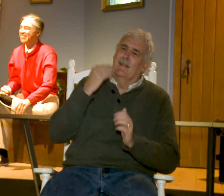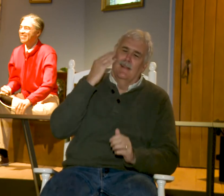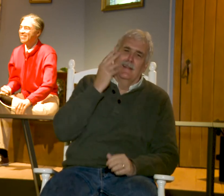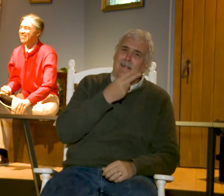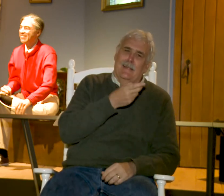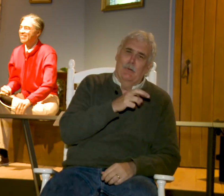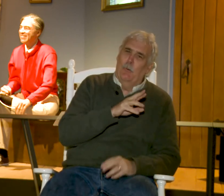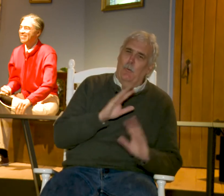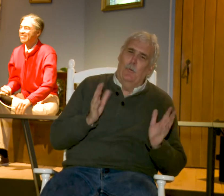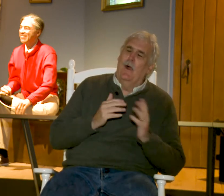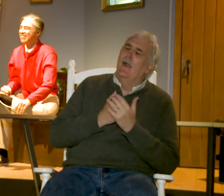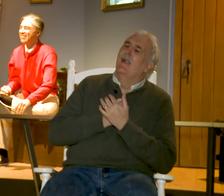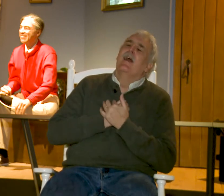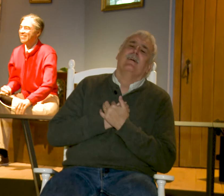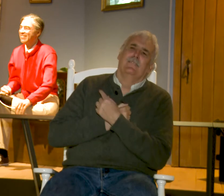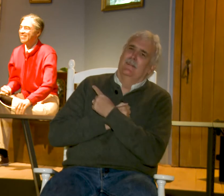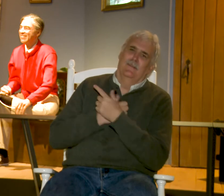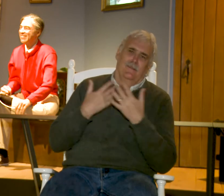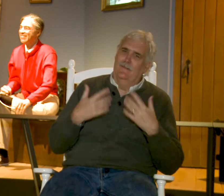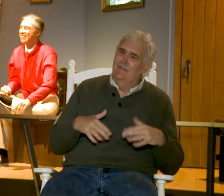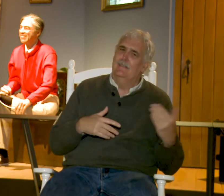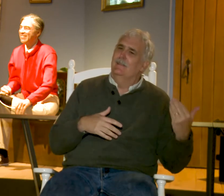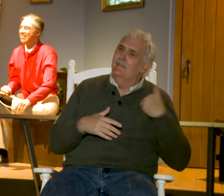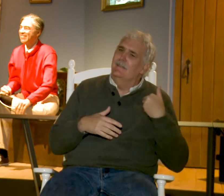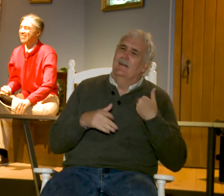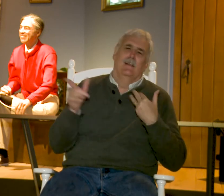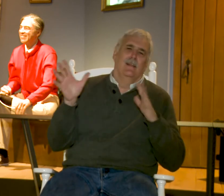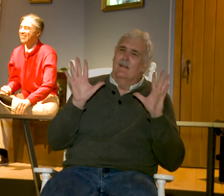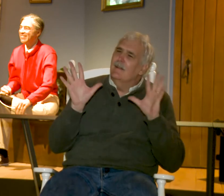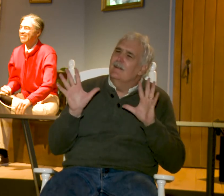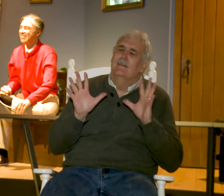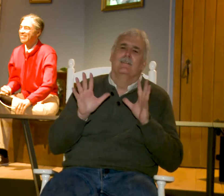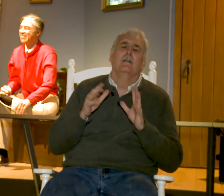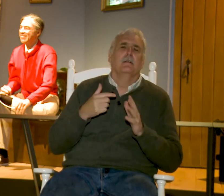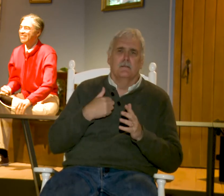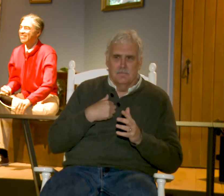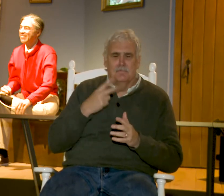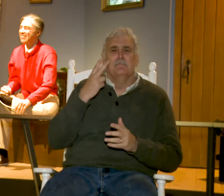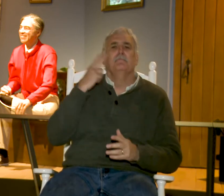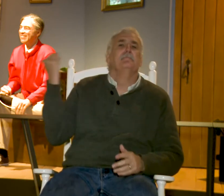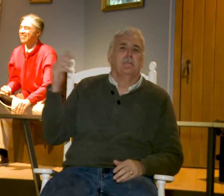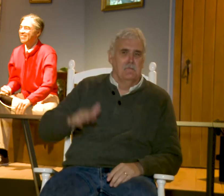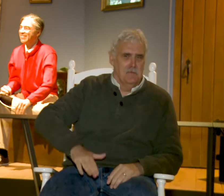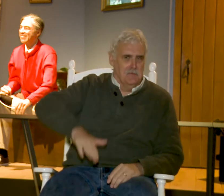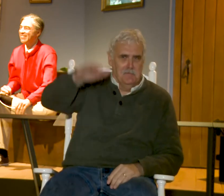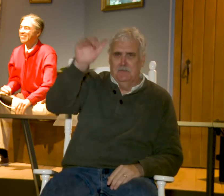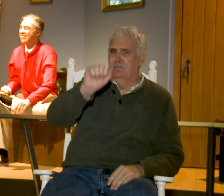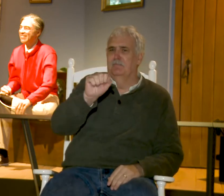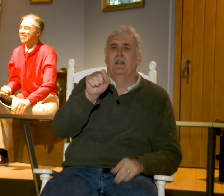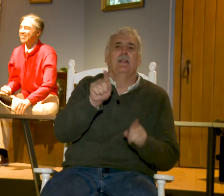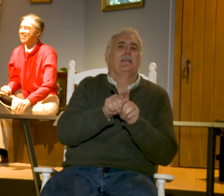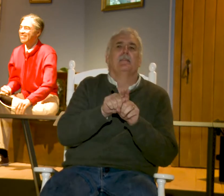I know she absolutely loves him! She kept approaching me and explaining her ideas. See, I grew up with American Sign Language (ASL).